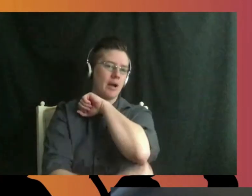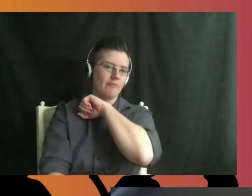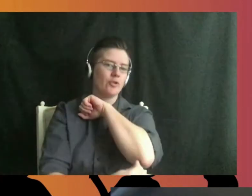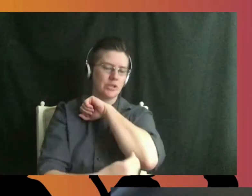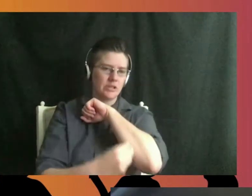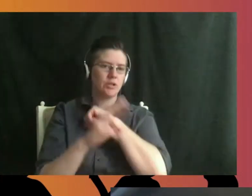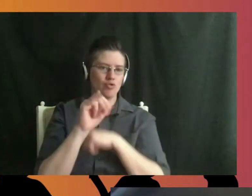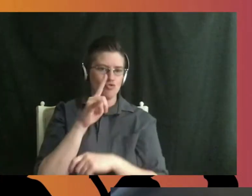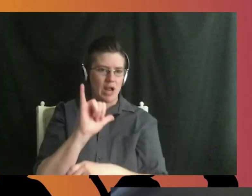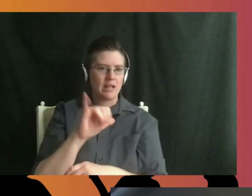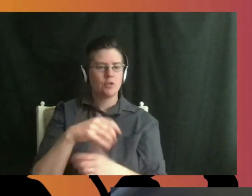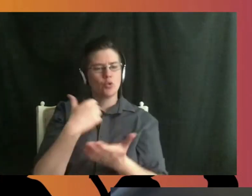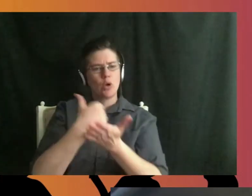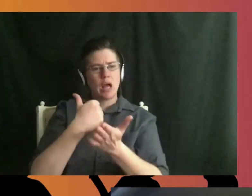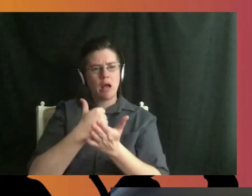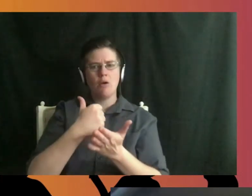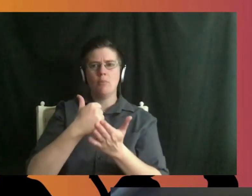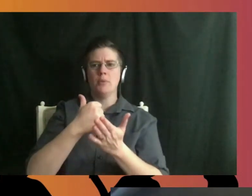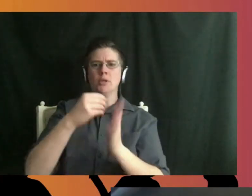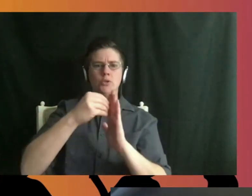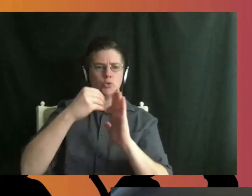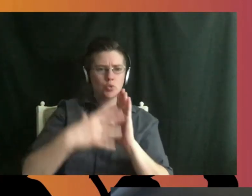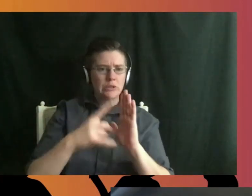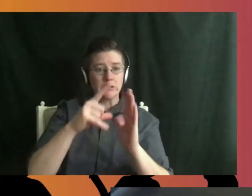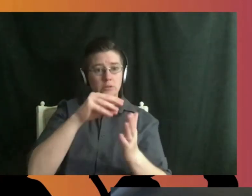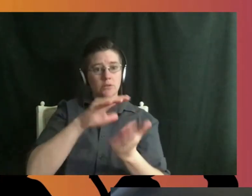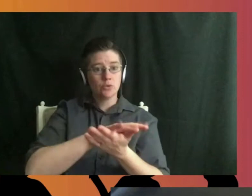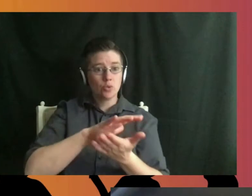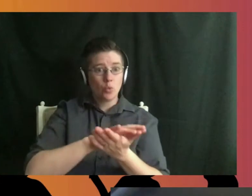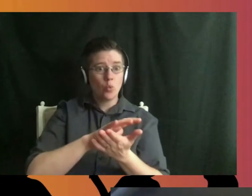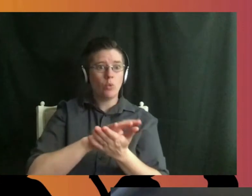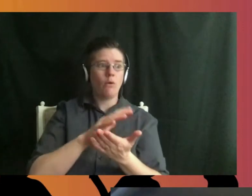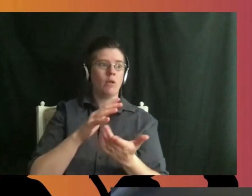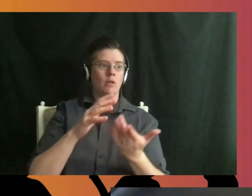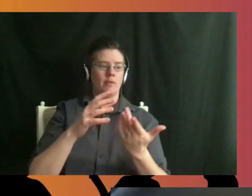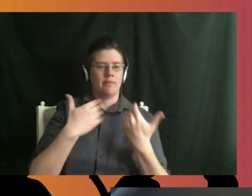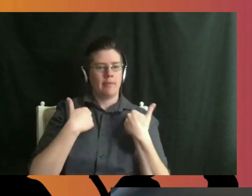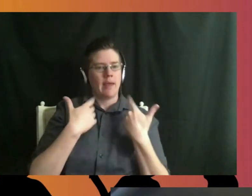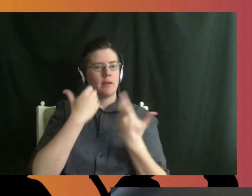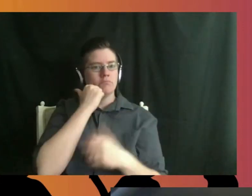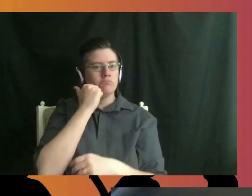providing that safe access to menstrual hygiene products in every one of our schools and so that's